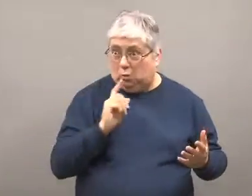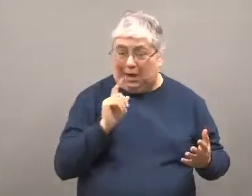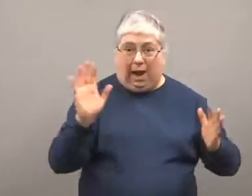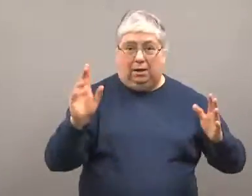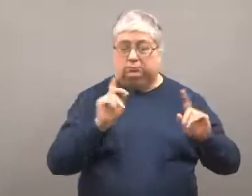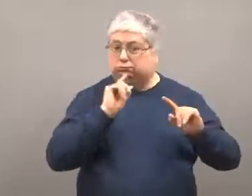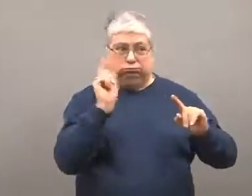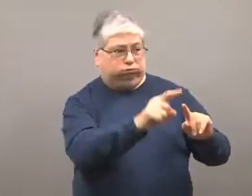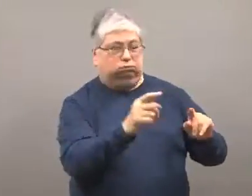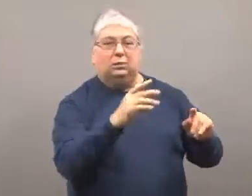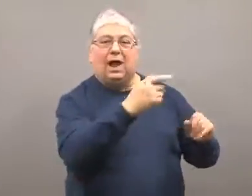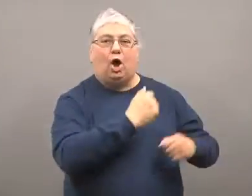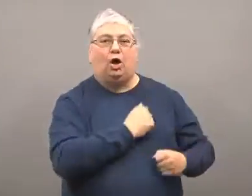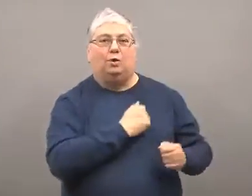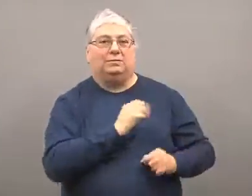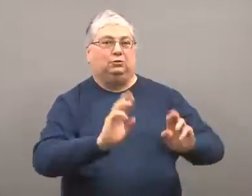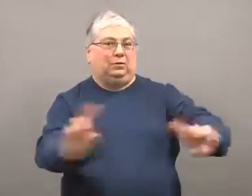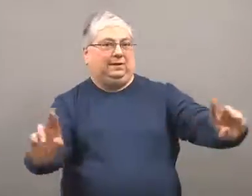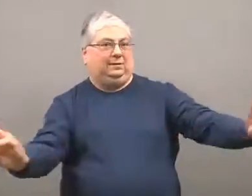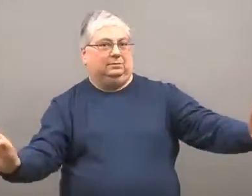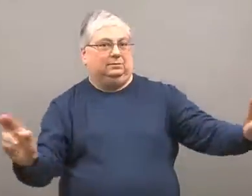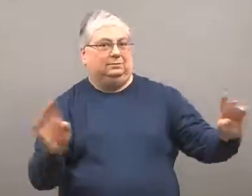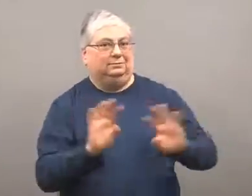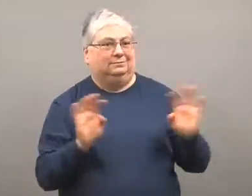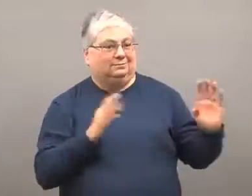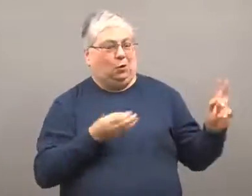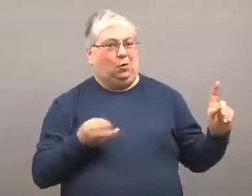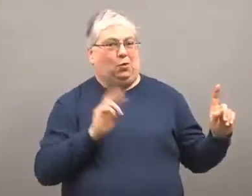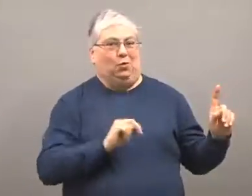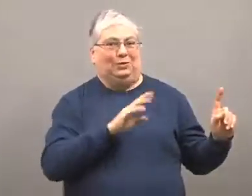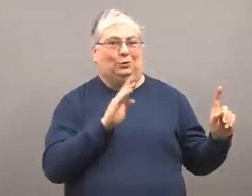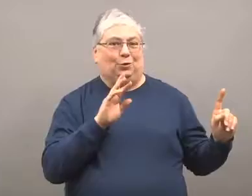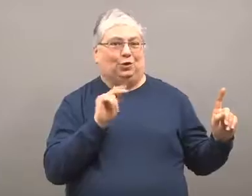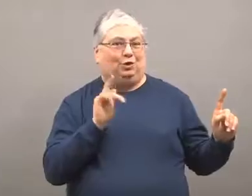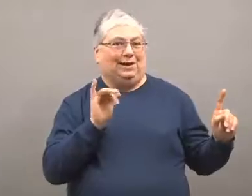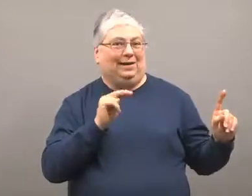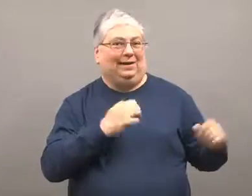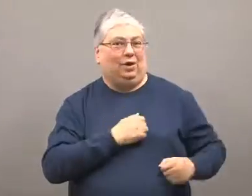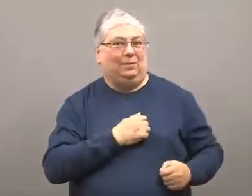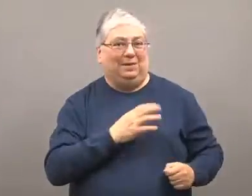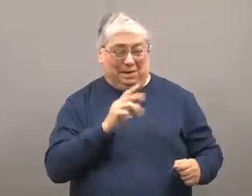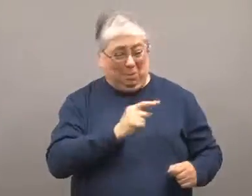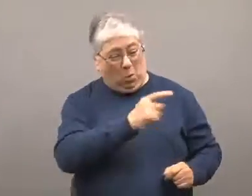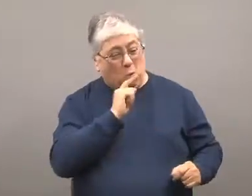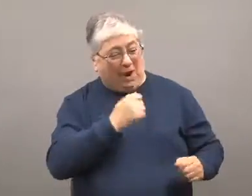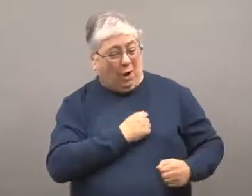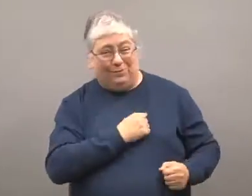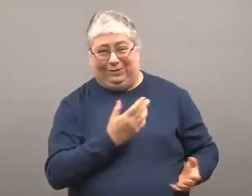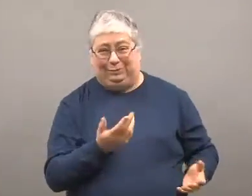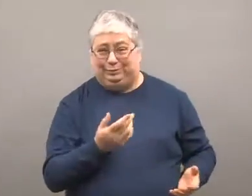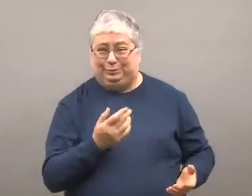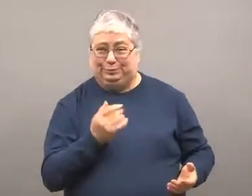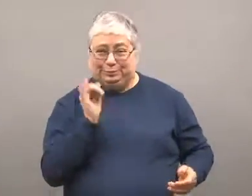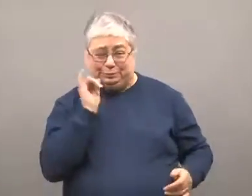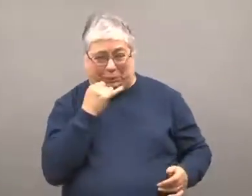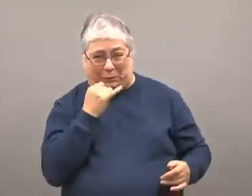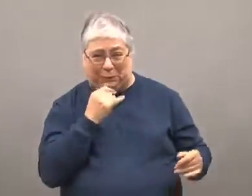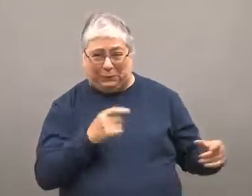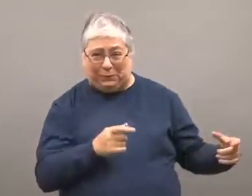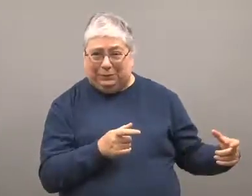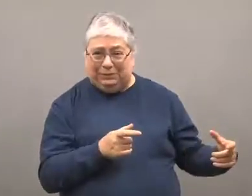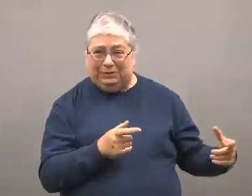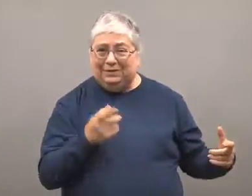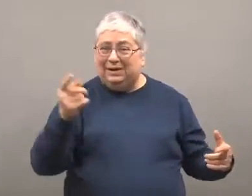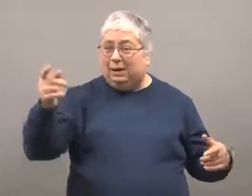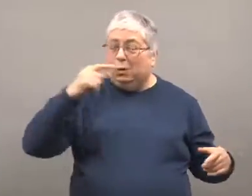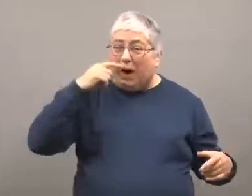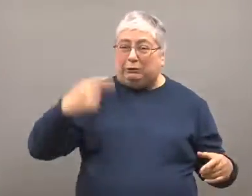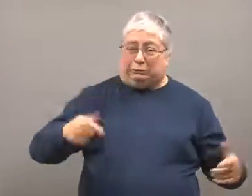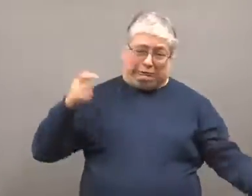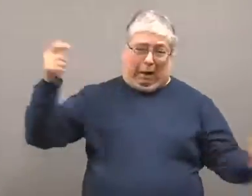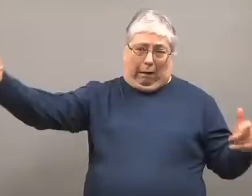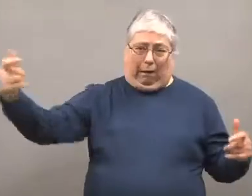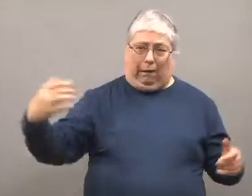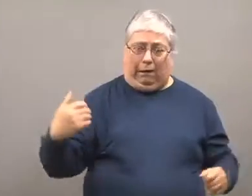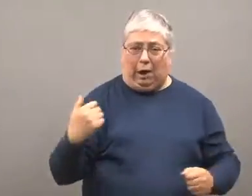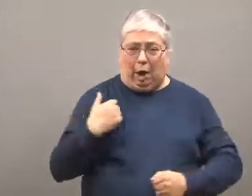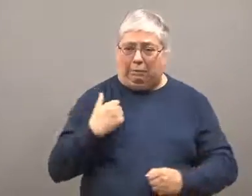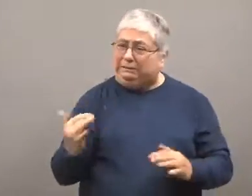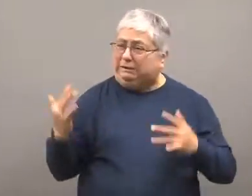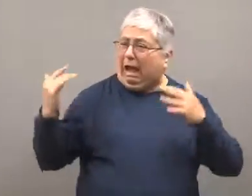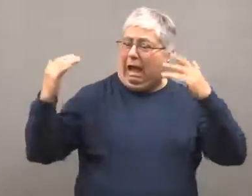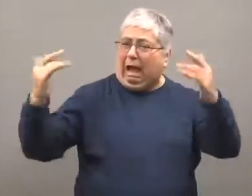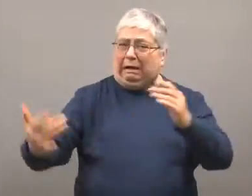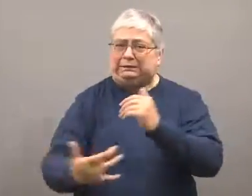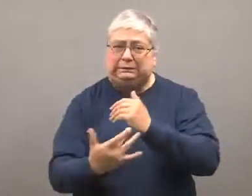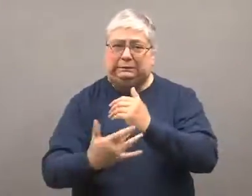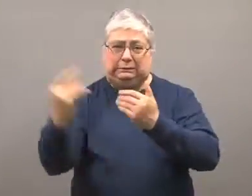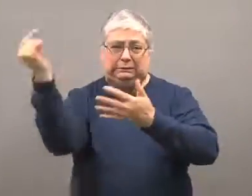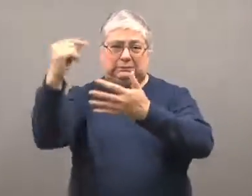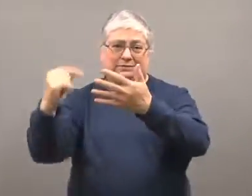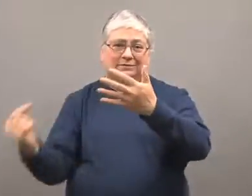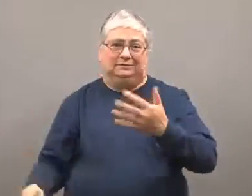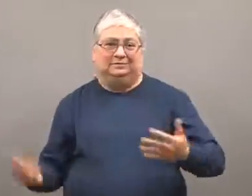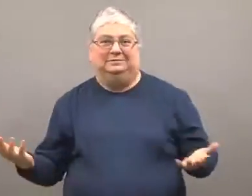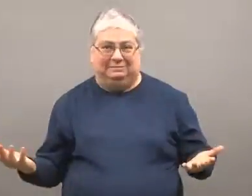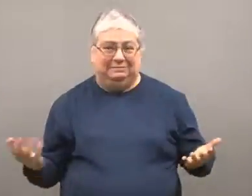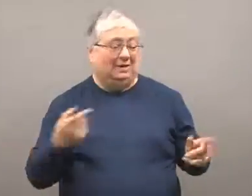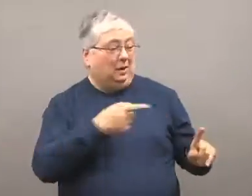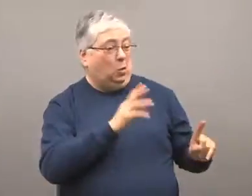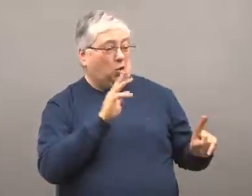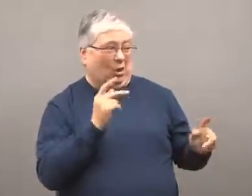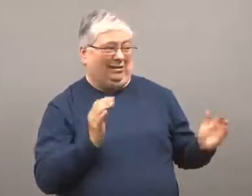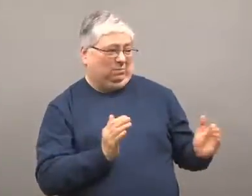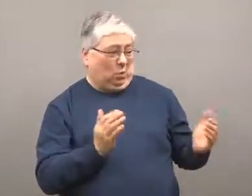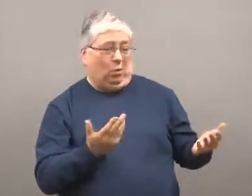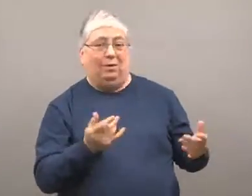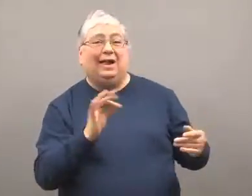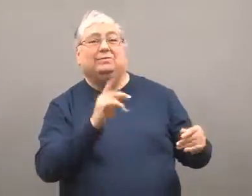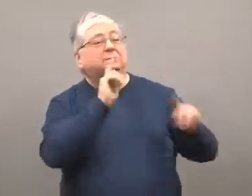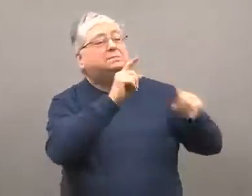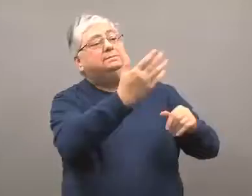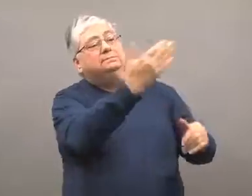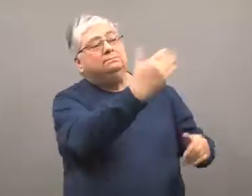Compared to Russia's army, the Ukrainian army is very small.